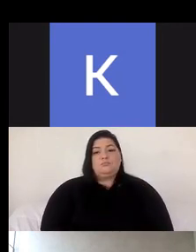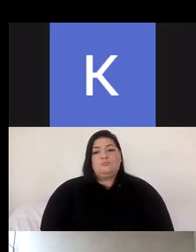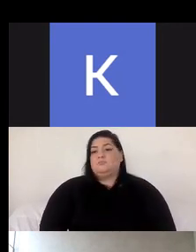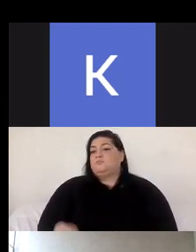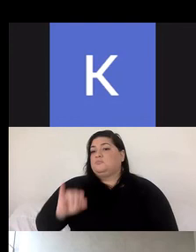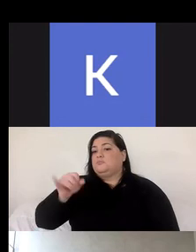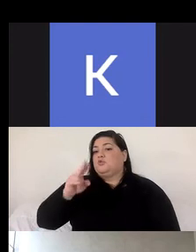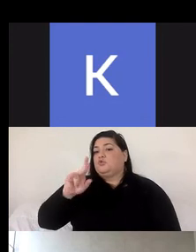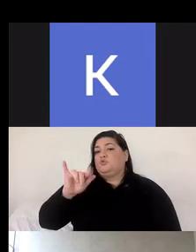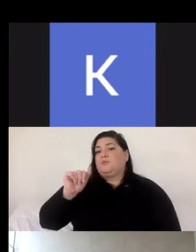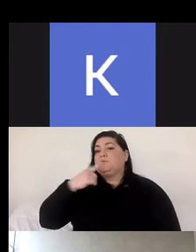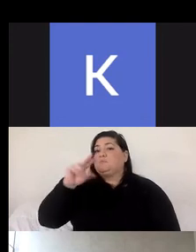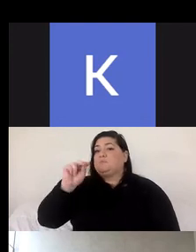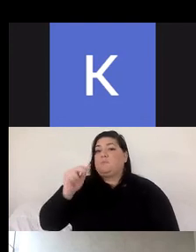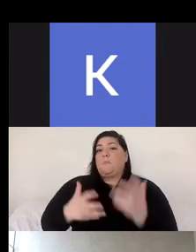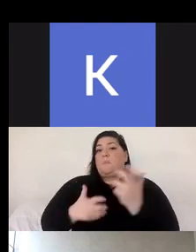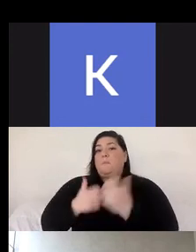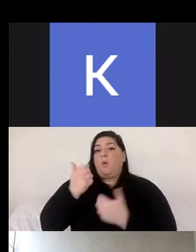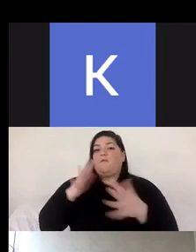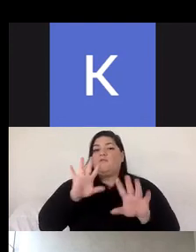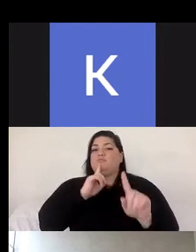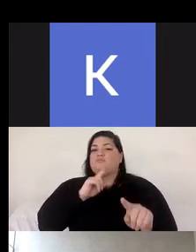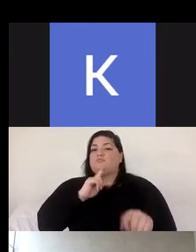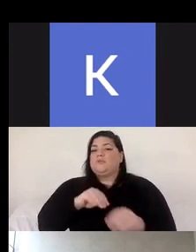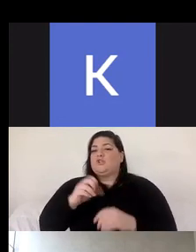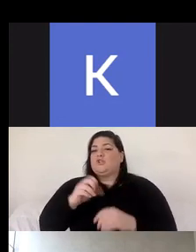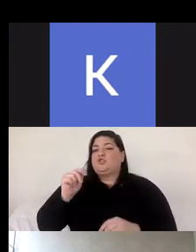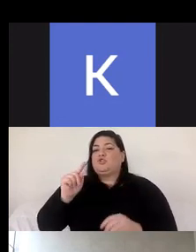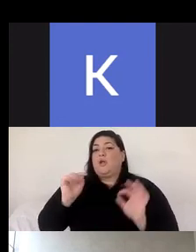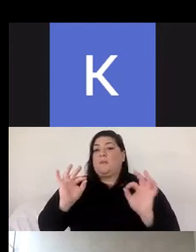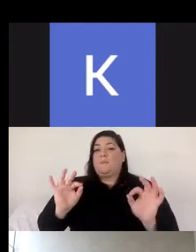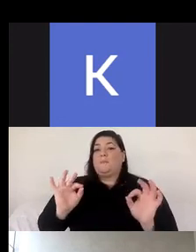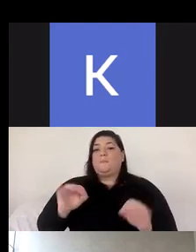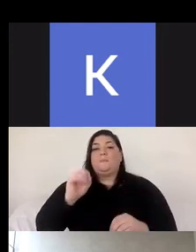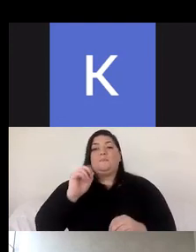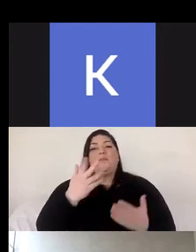Most things were handled in the chat pod. Great, thank you so much for doing that.